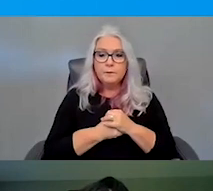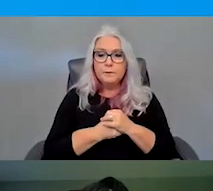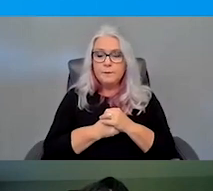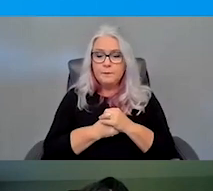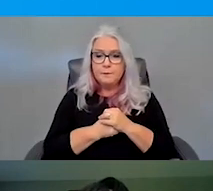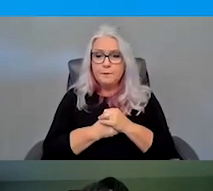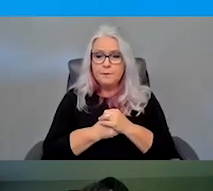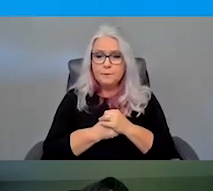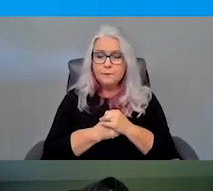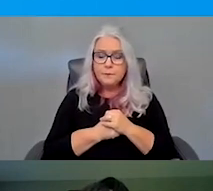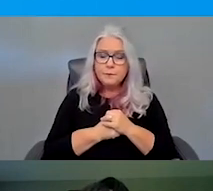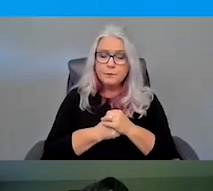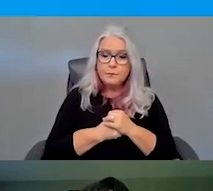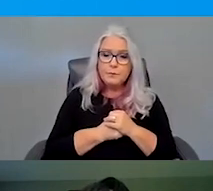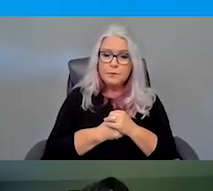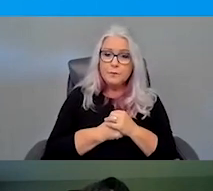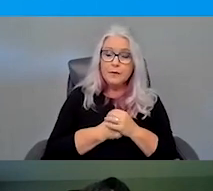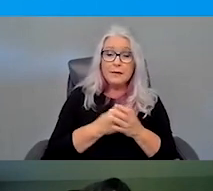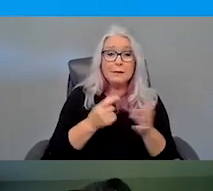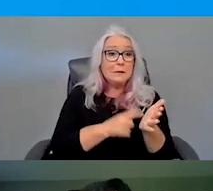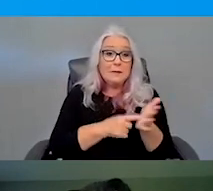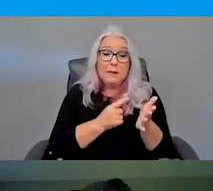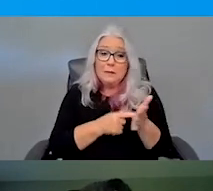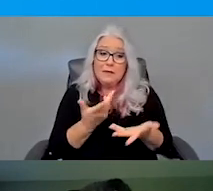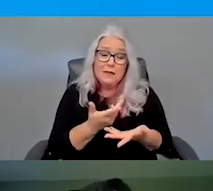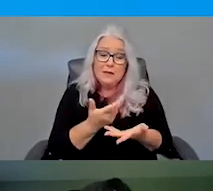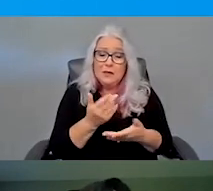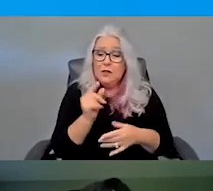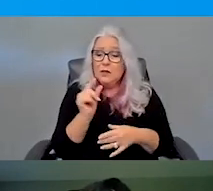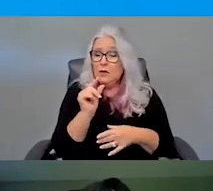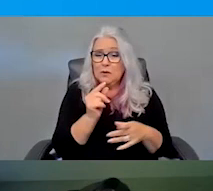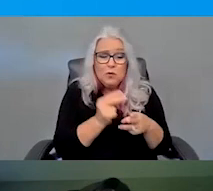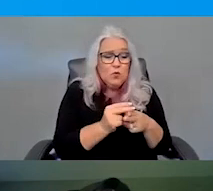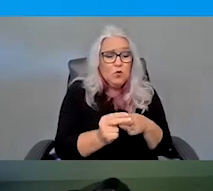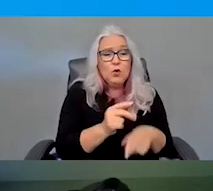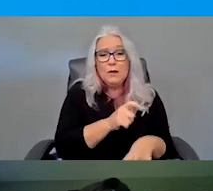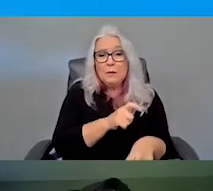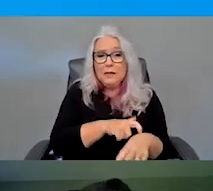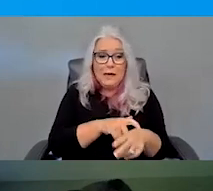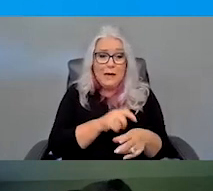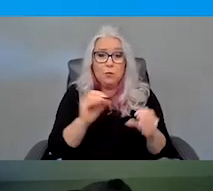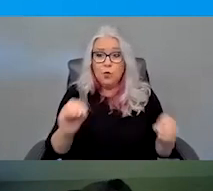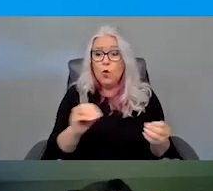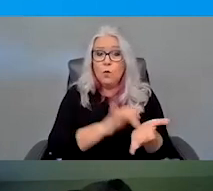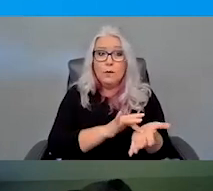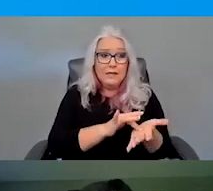degrees even a short period of time depending on the individual. Adaptive equipment. And